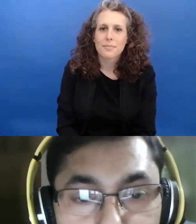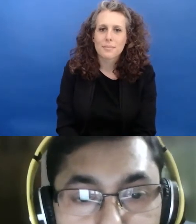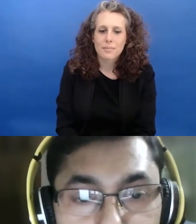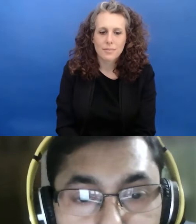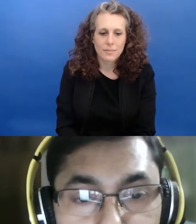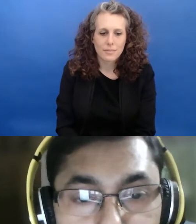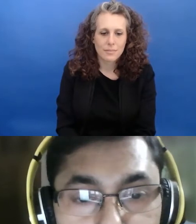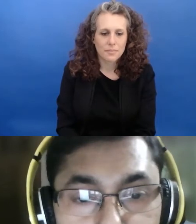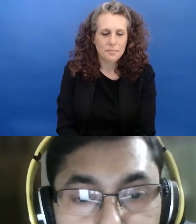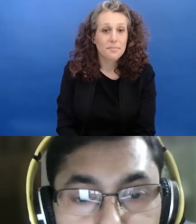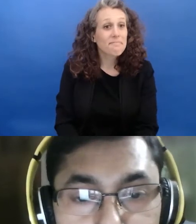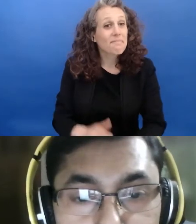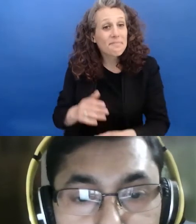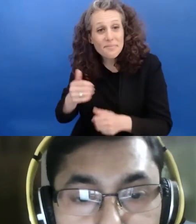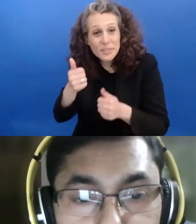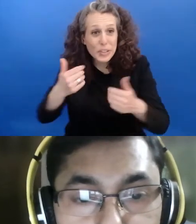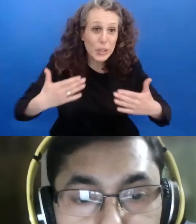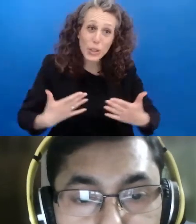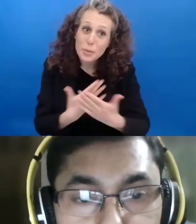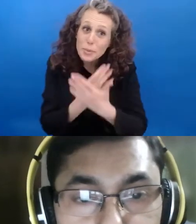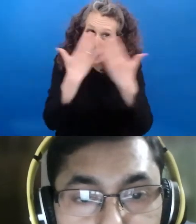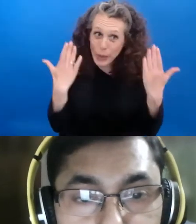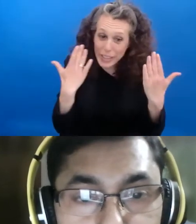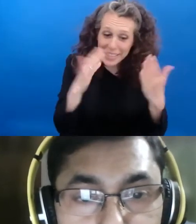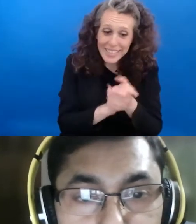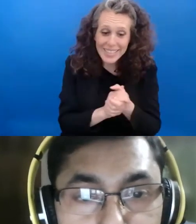all right good morning everyone we are just waiting for a few